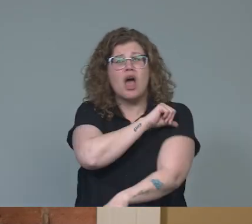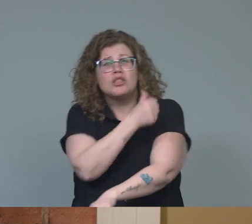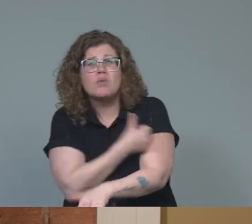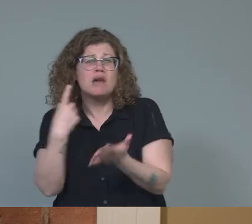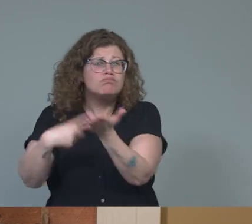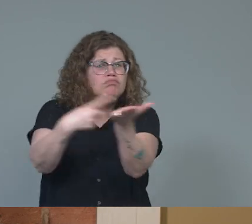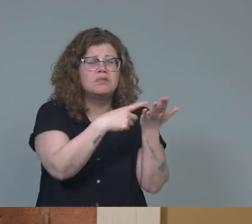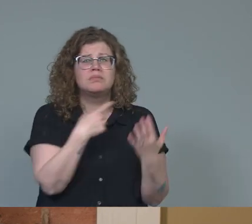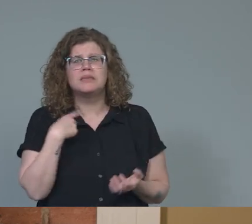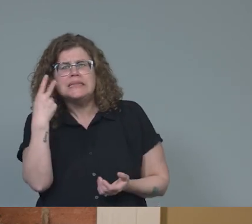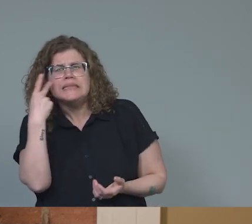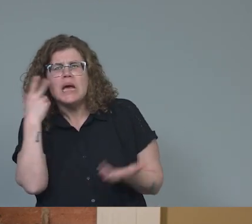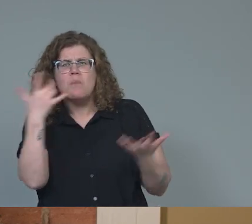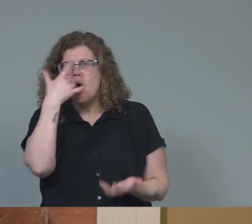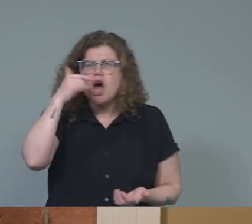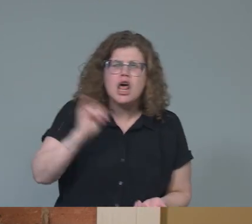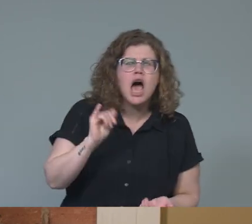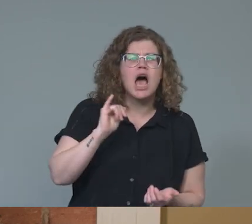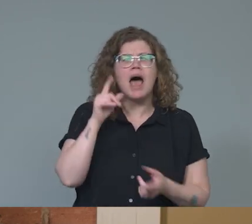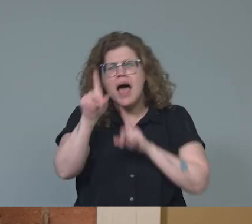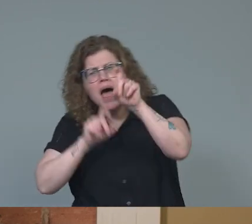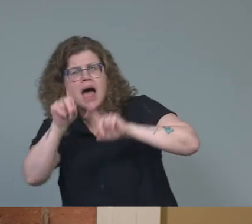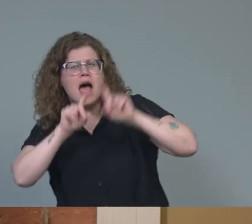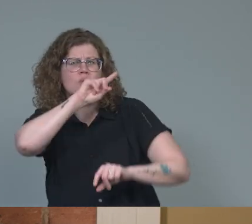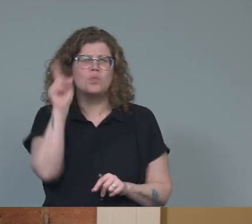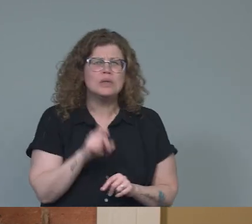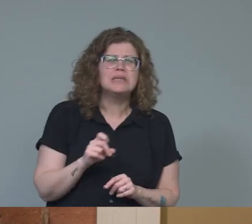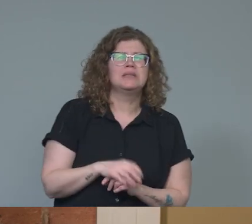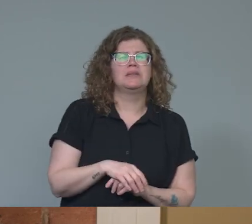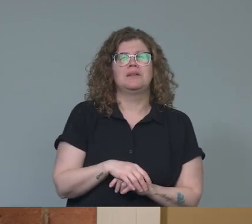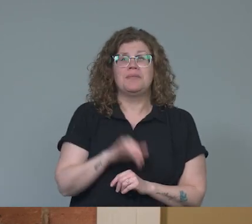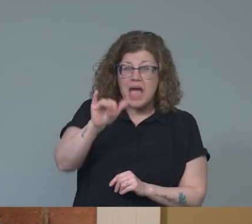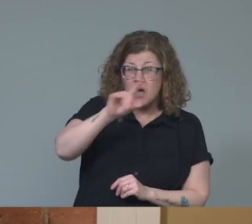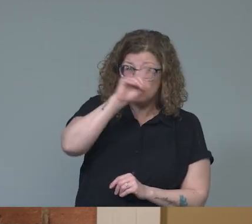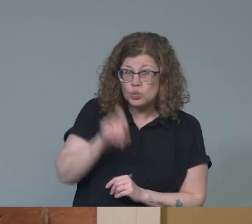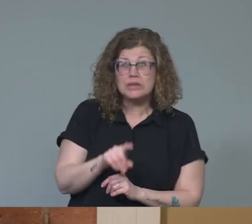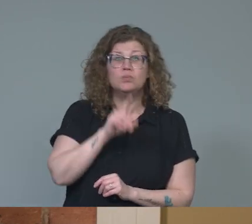bylaws, environmental impact reporting, health and safety requirements, CPTED